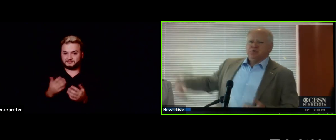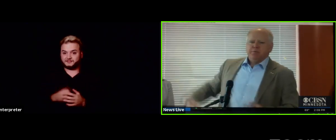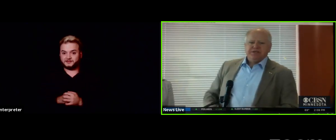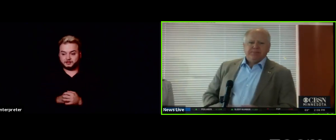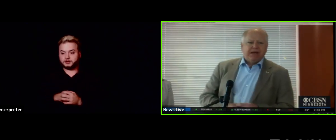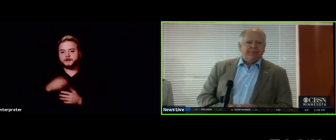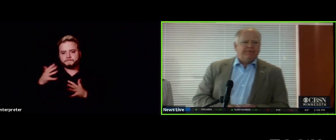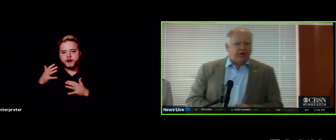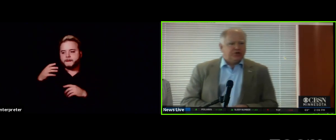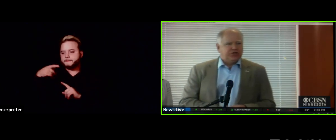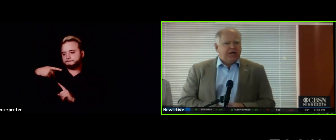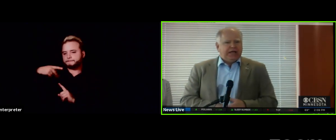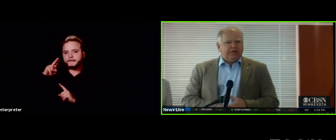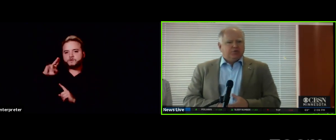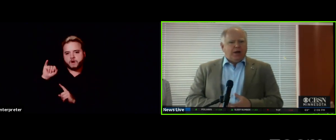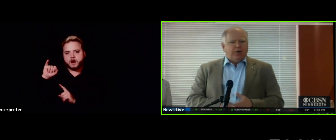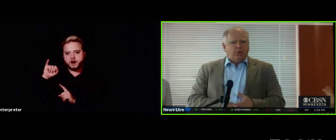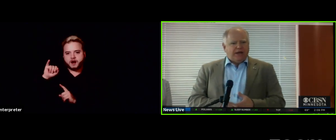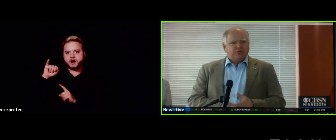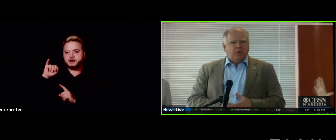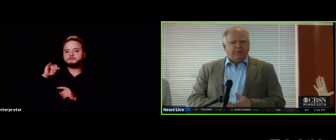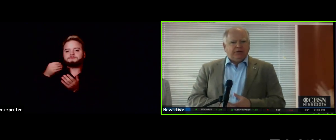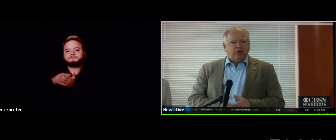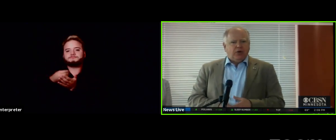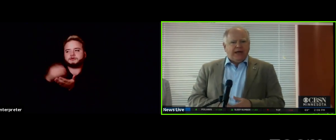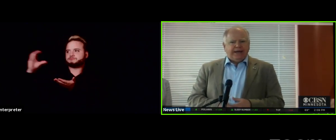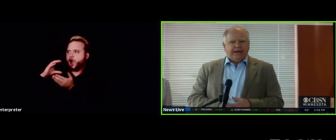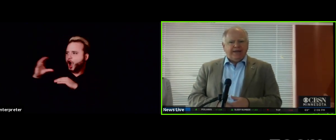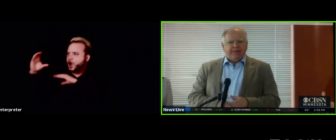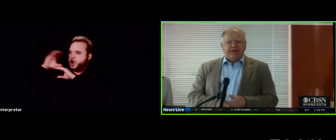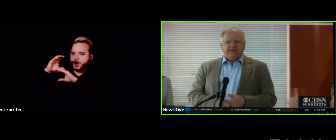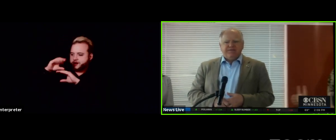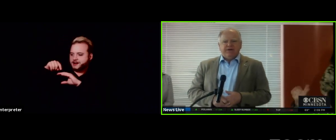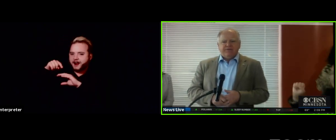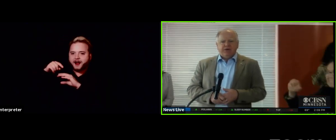will be September 1st, is where rents will be due and again that makes it very, very